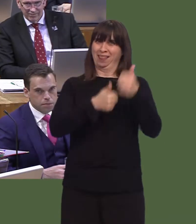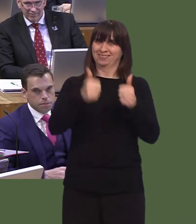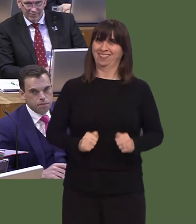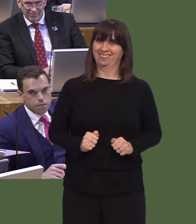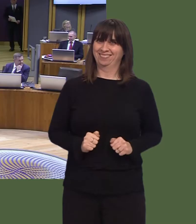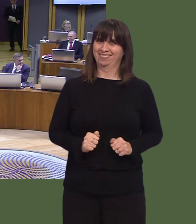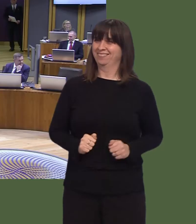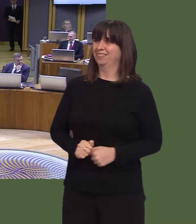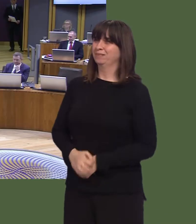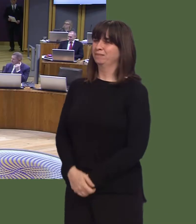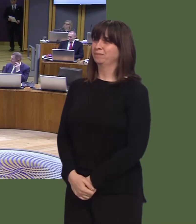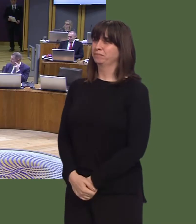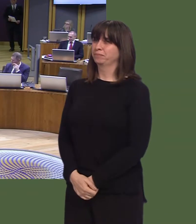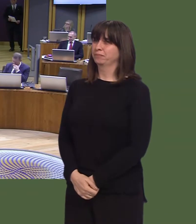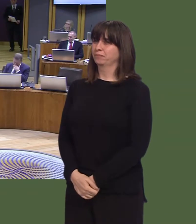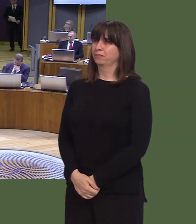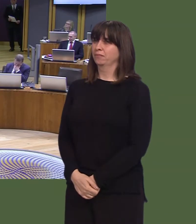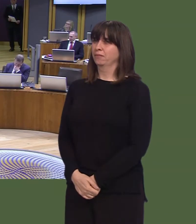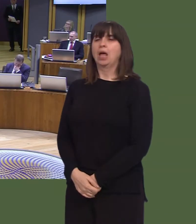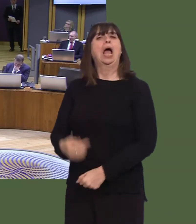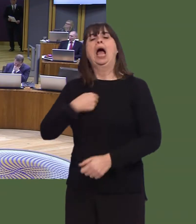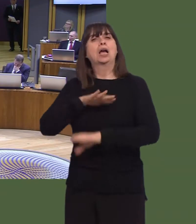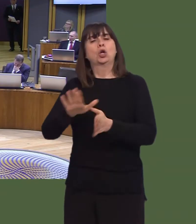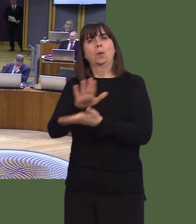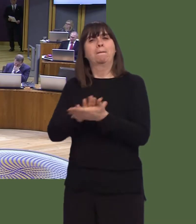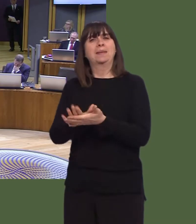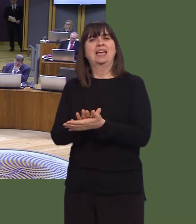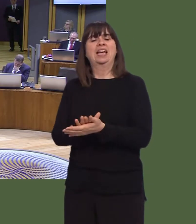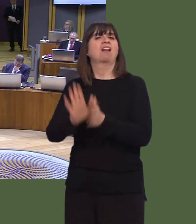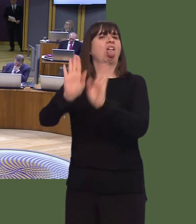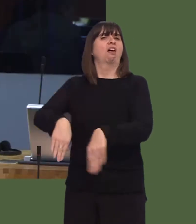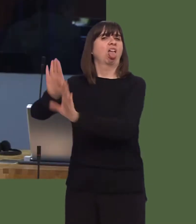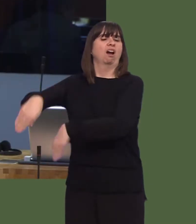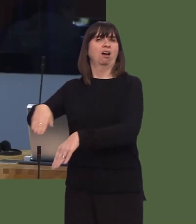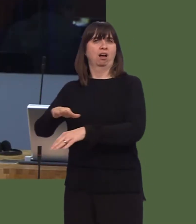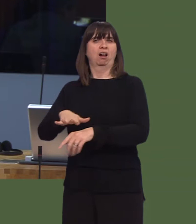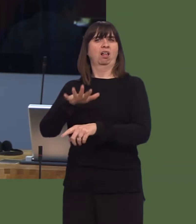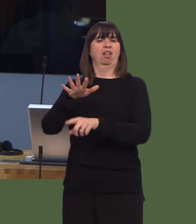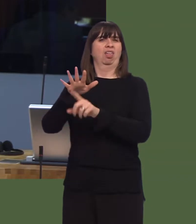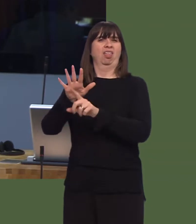Neil Hamilton AM: It's not to belittle the views of children at all, but the level of